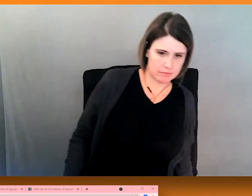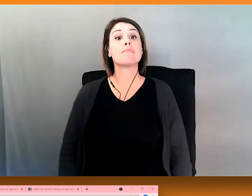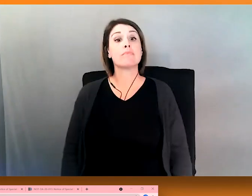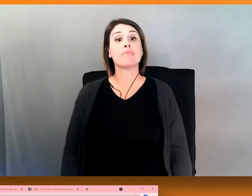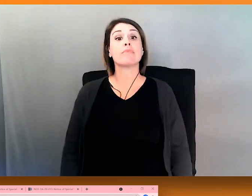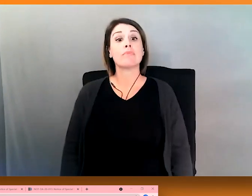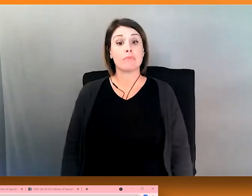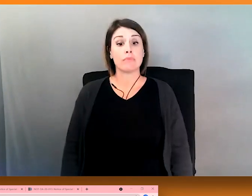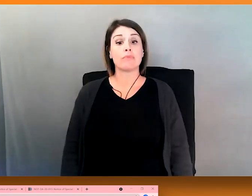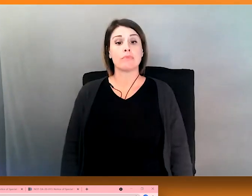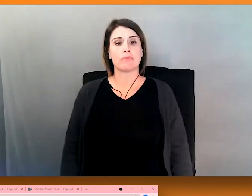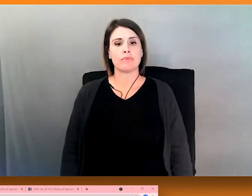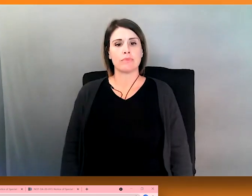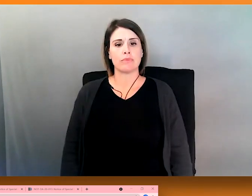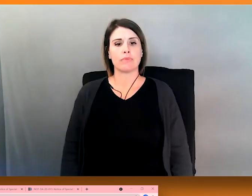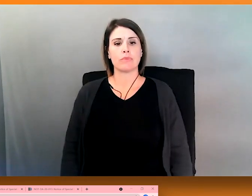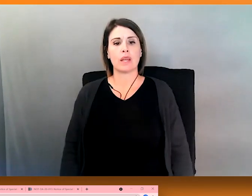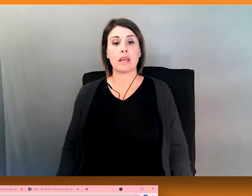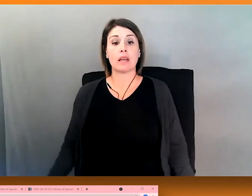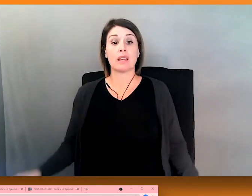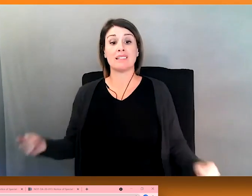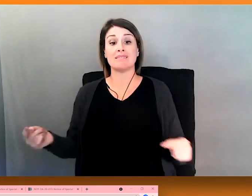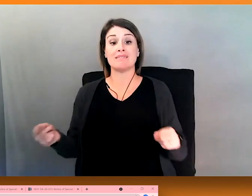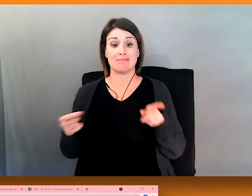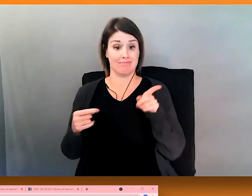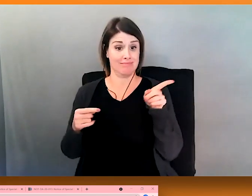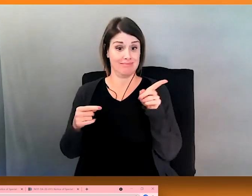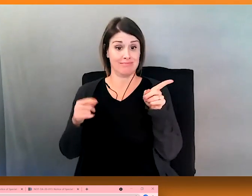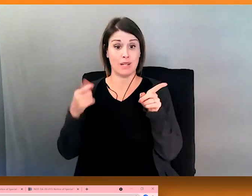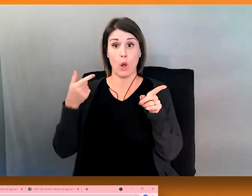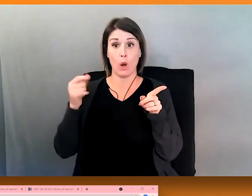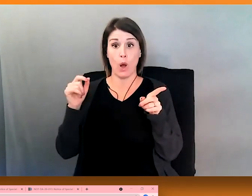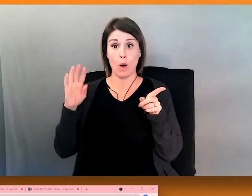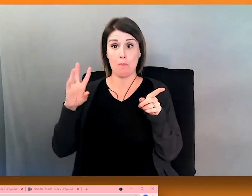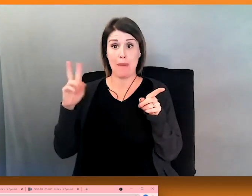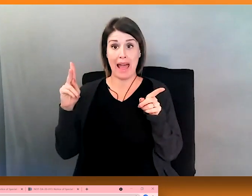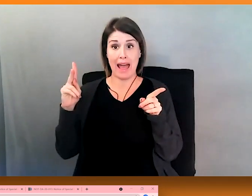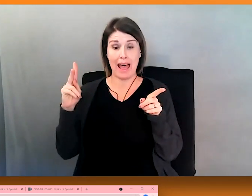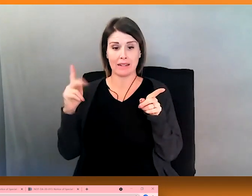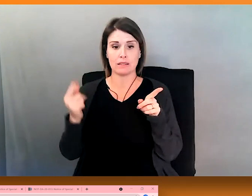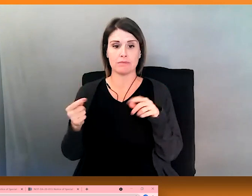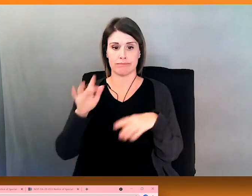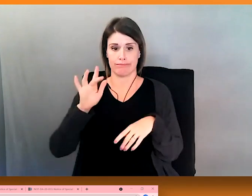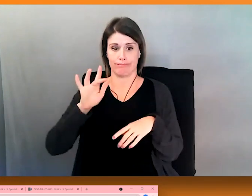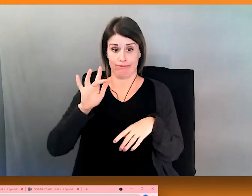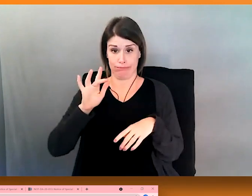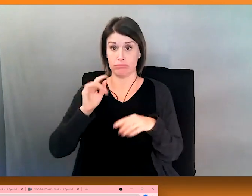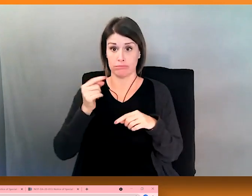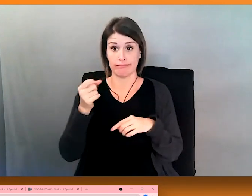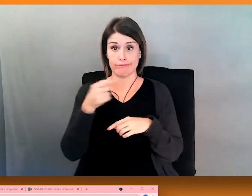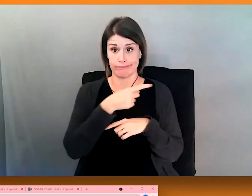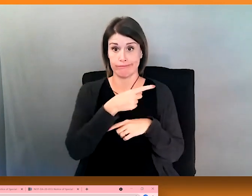and when you want to move back to your saved list, there is a button over here on the left-- I'm moving my mouse that says, "Go back."